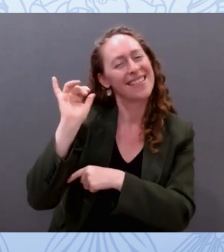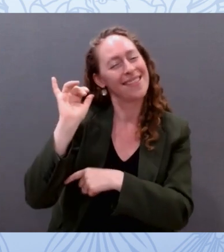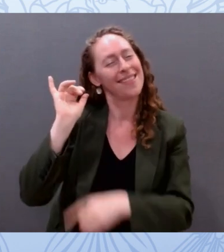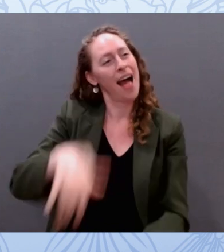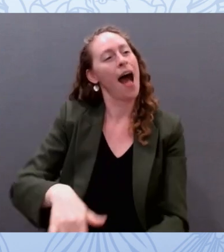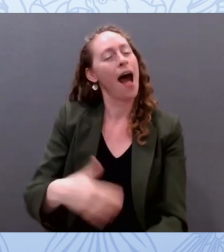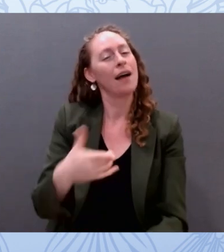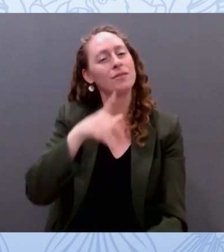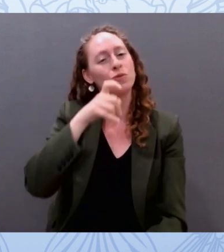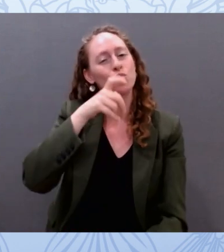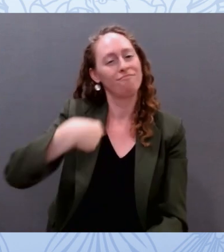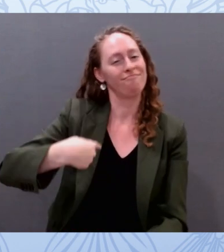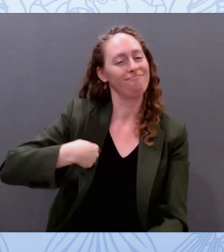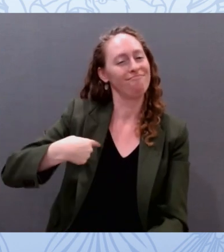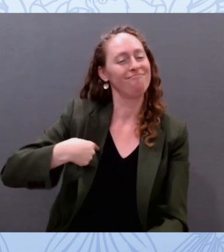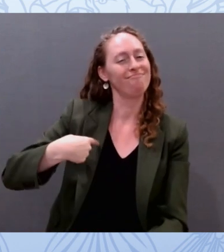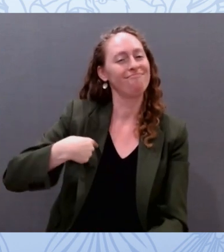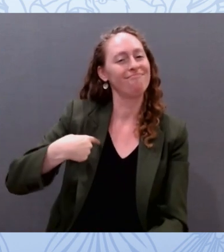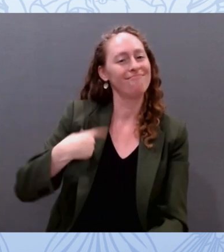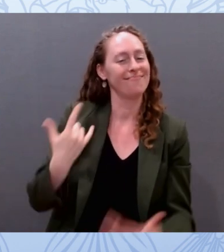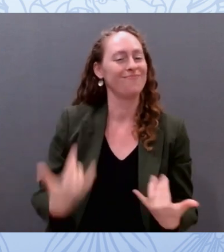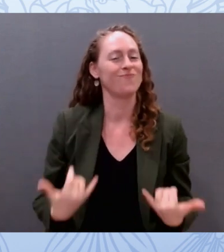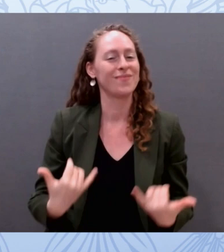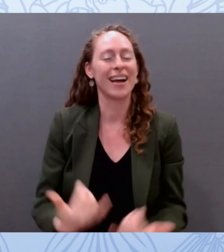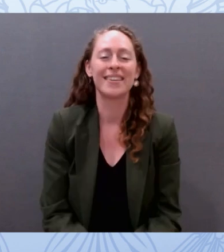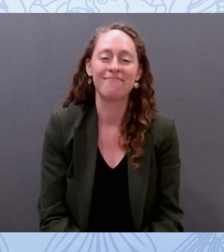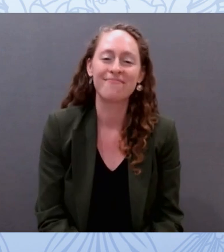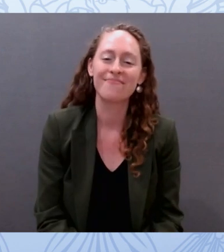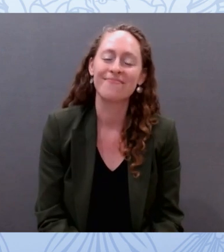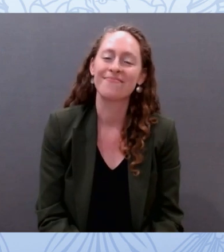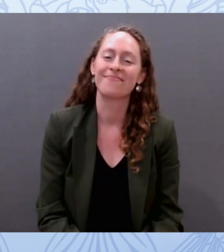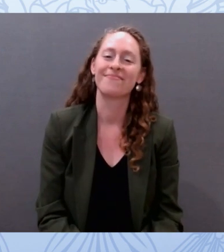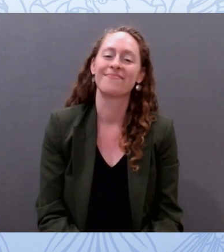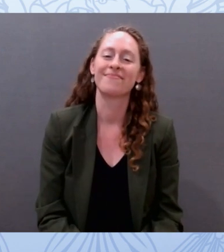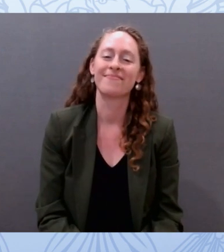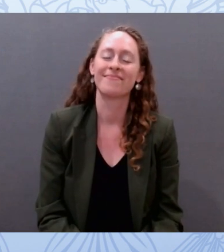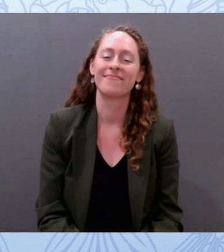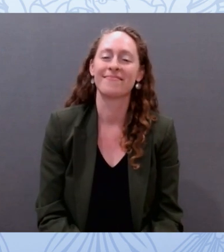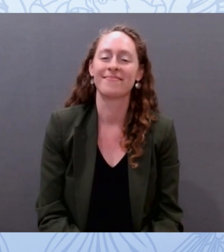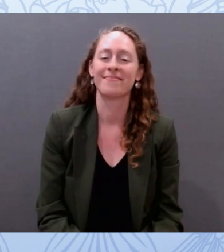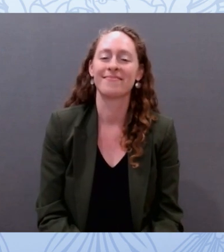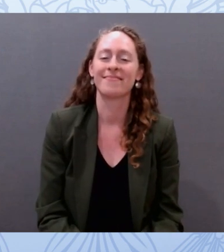people are going to ask you to define yourself. So you write a resumé that lists